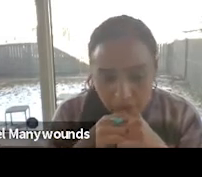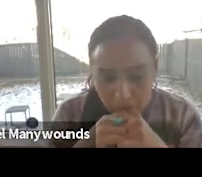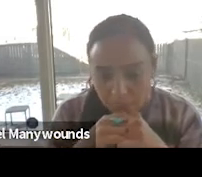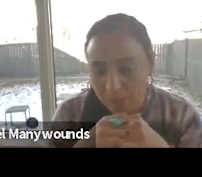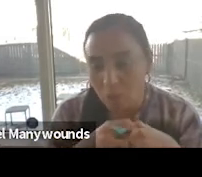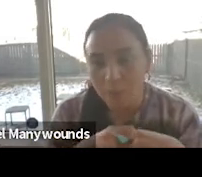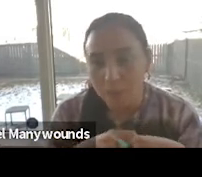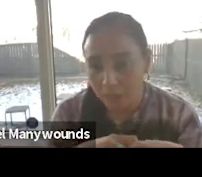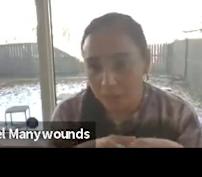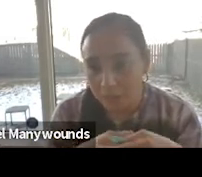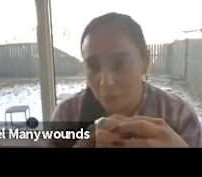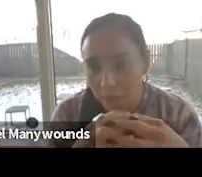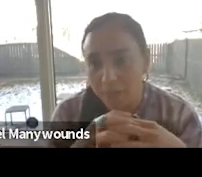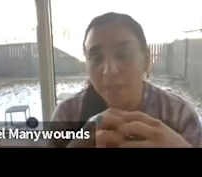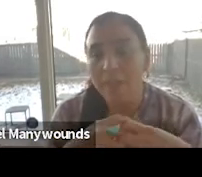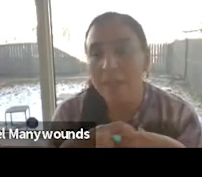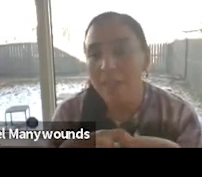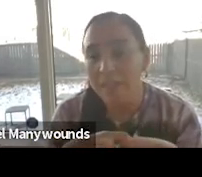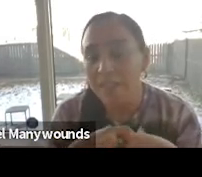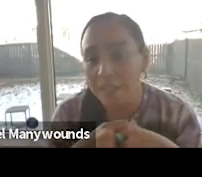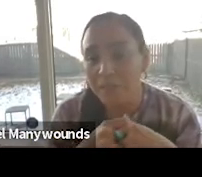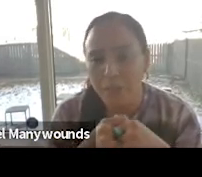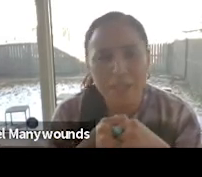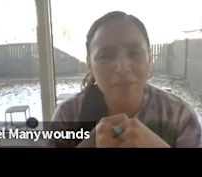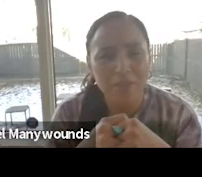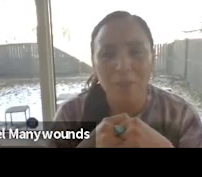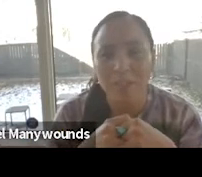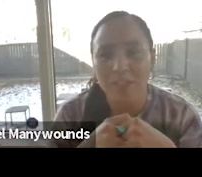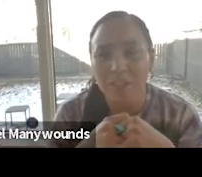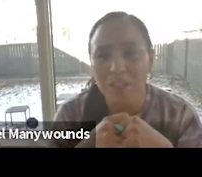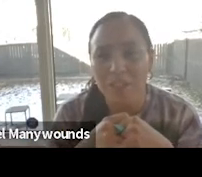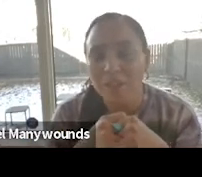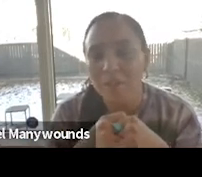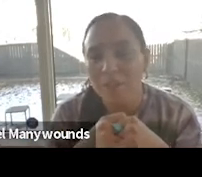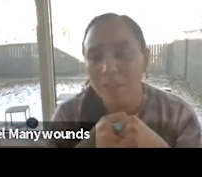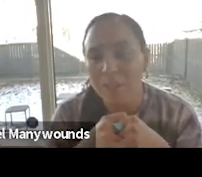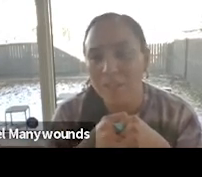that you know to open discussion always. It's a safe space for that open discussion, which is,